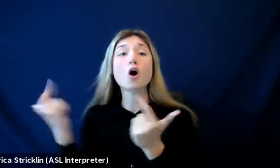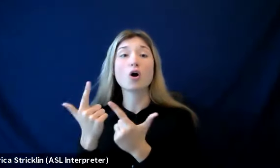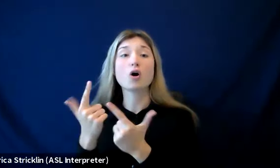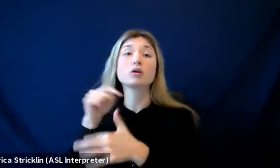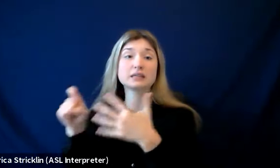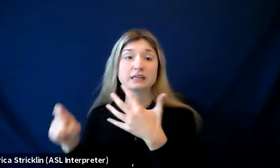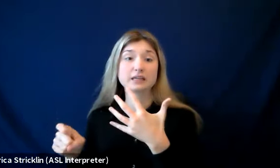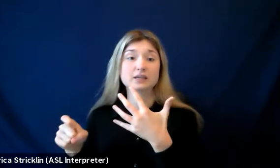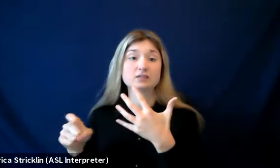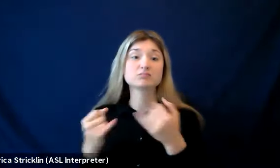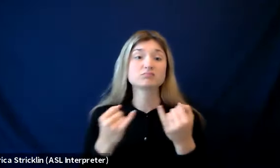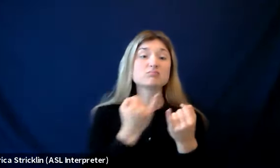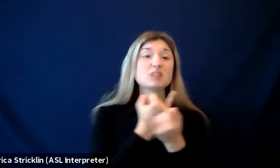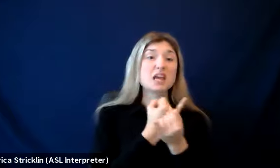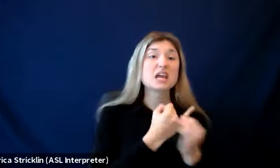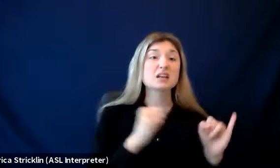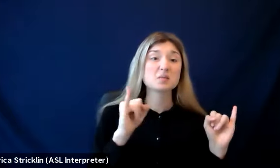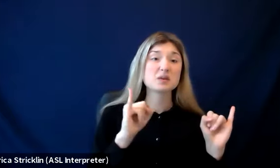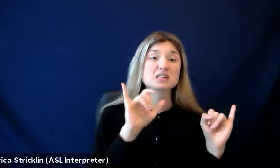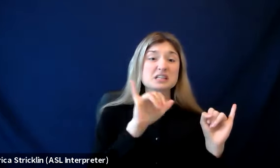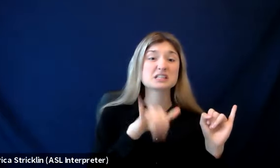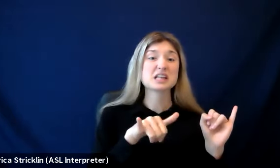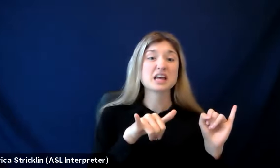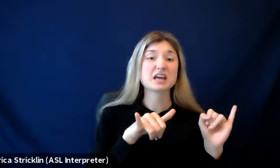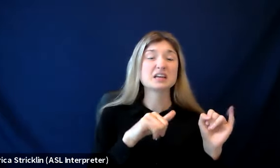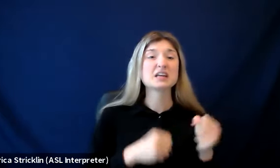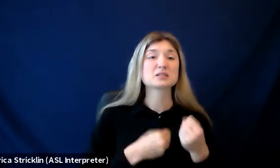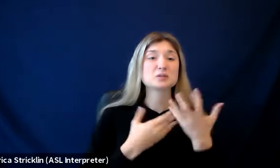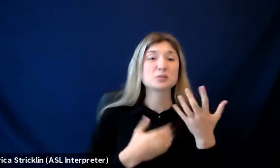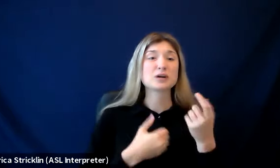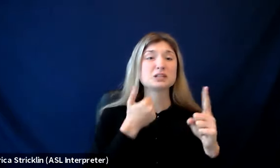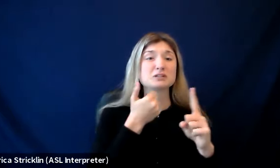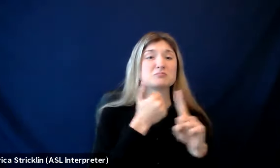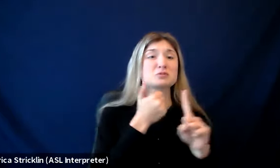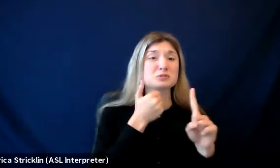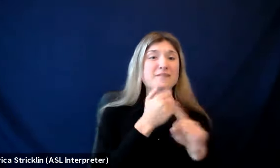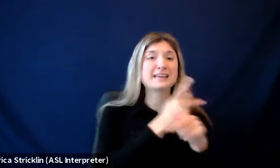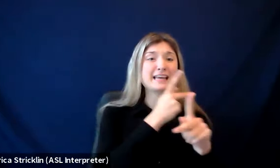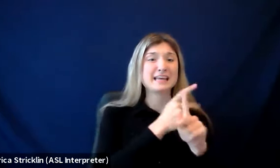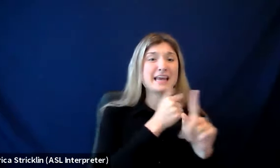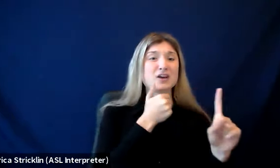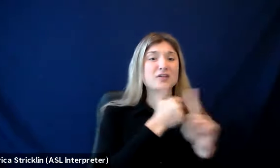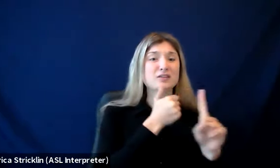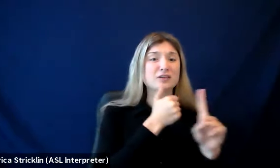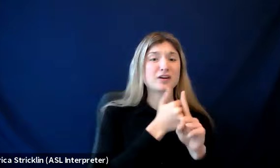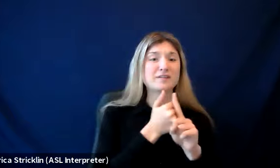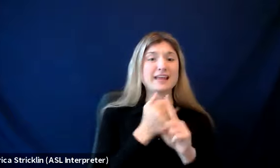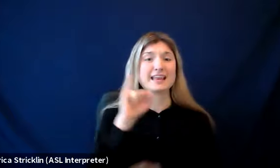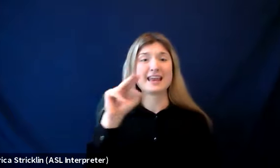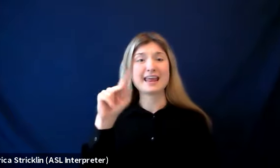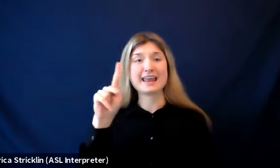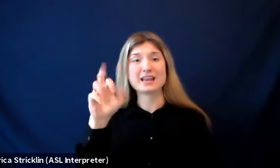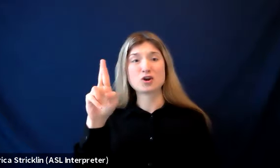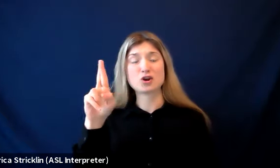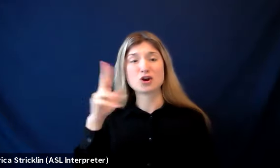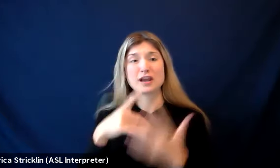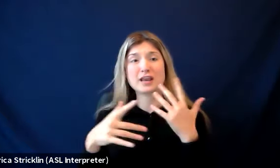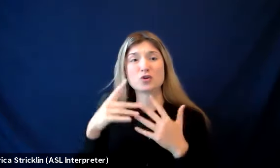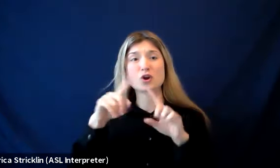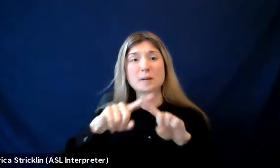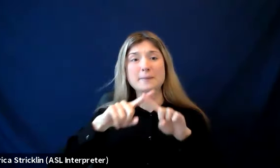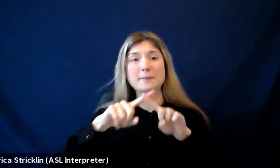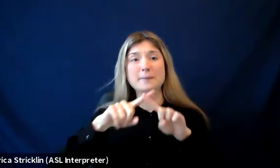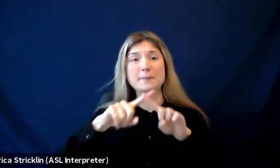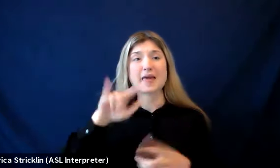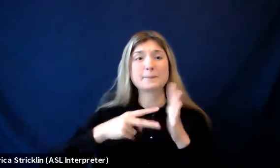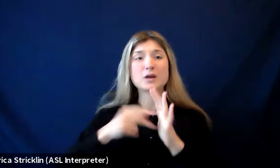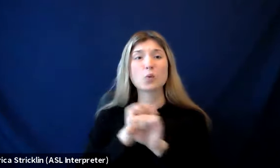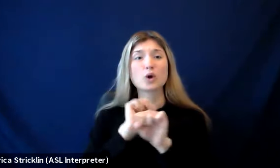Independence would be expressing your own self sufficiency and interdependence will be working with someone